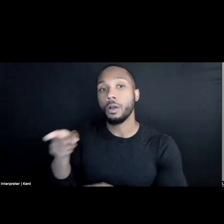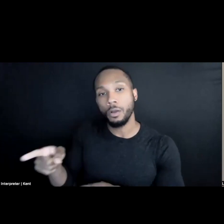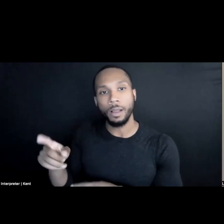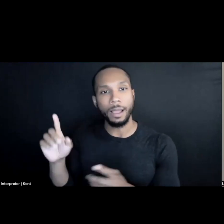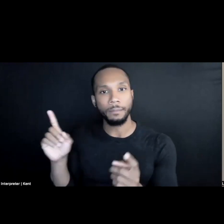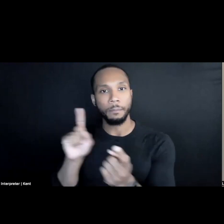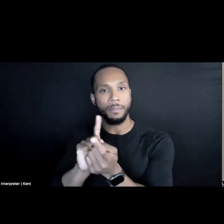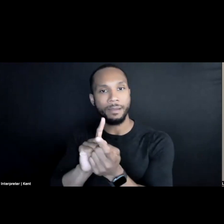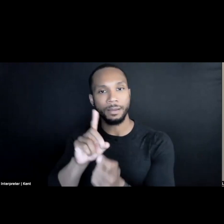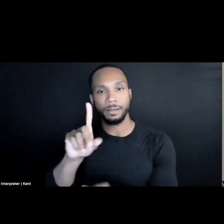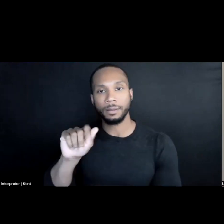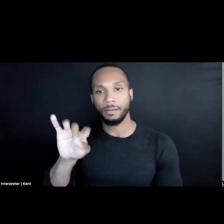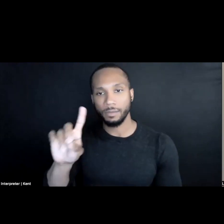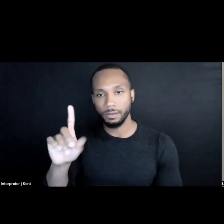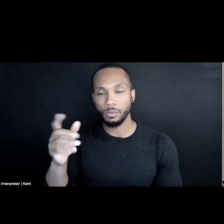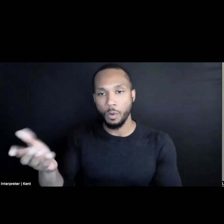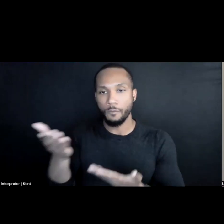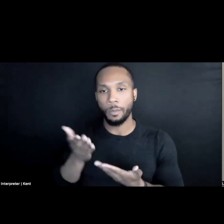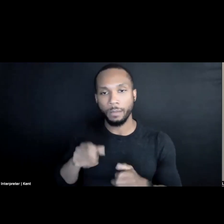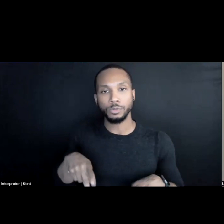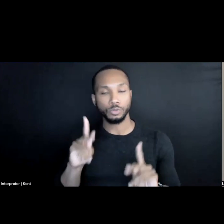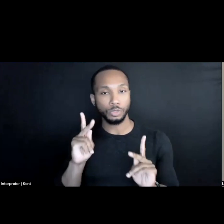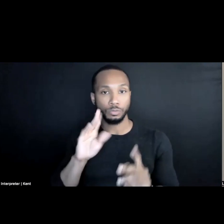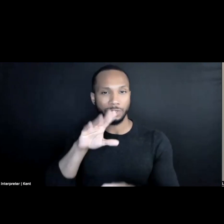me the chance to participate in this anthology.